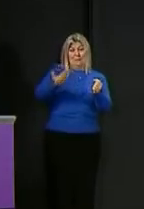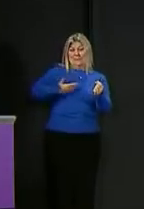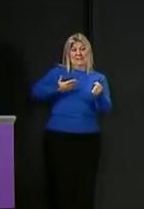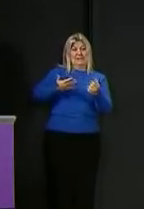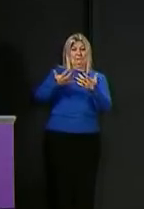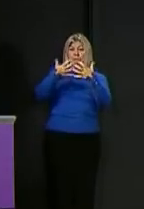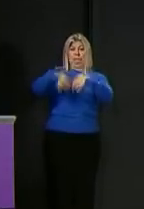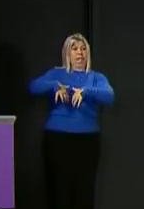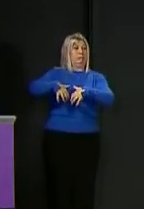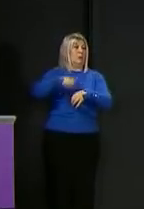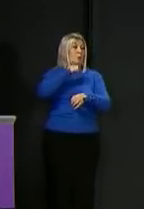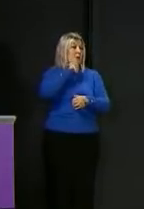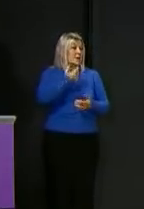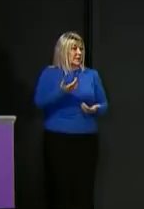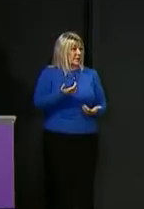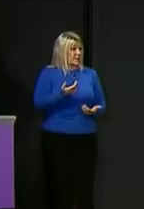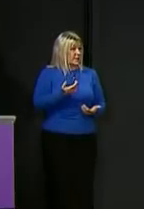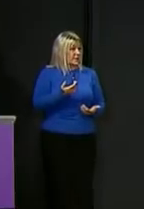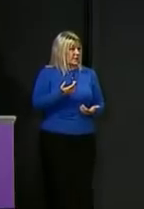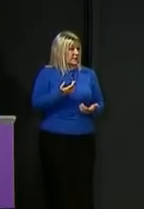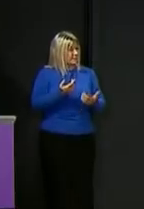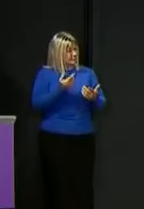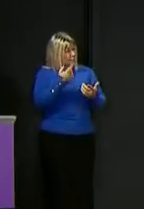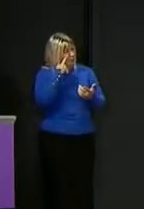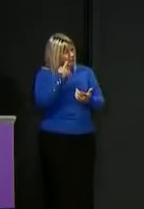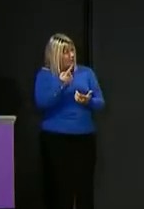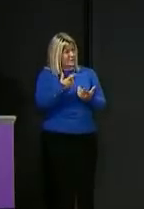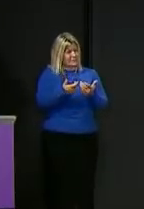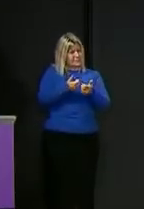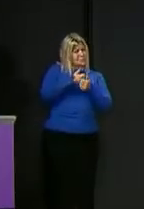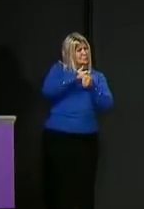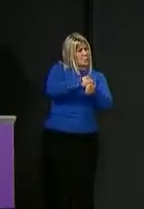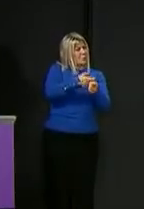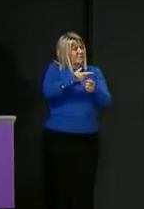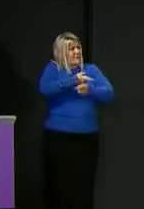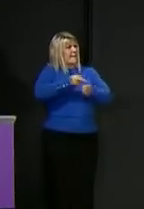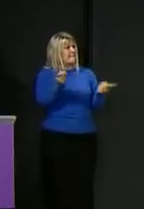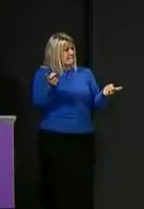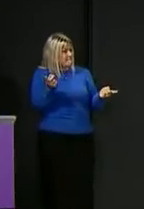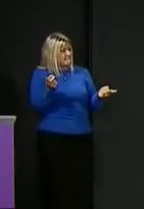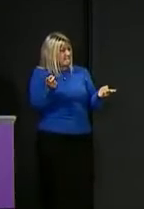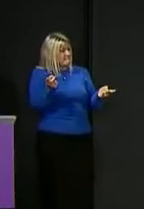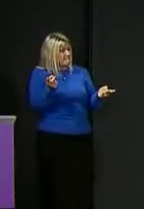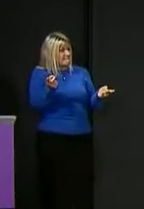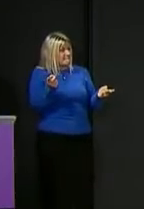in the opposite direction, possibly towards even greater restrictions, possibly towards what you